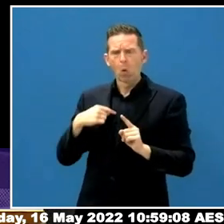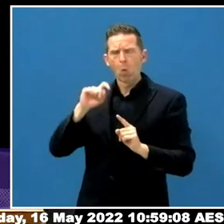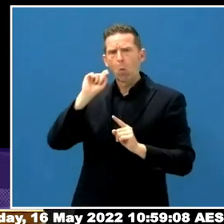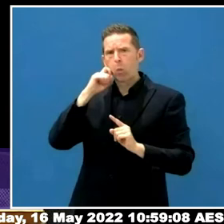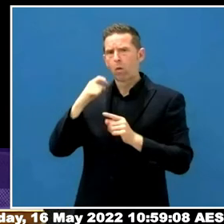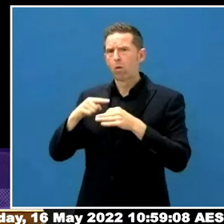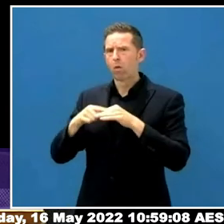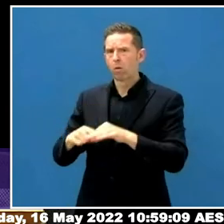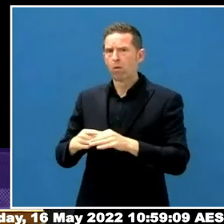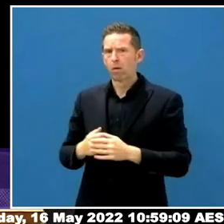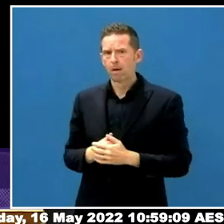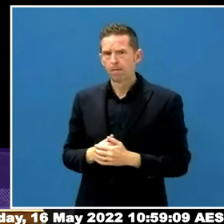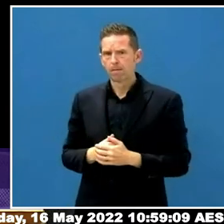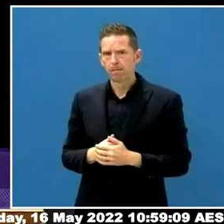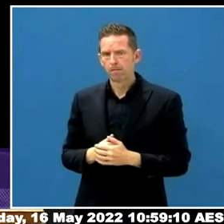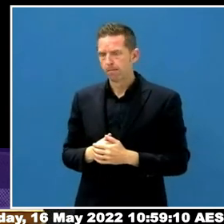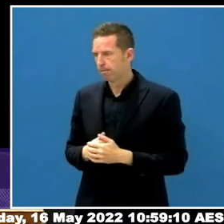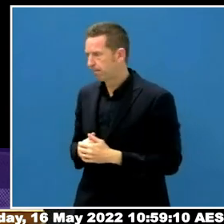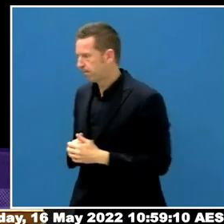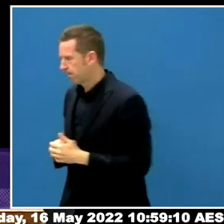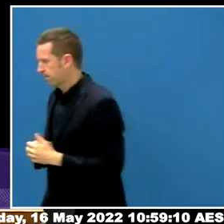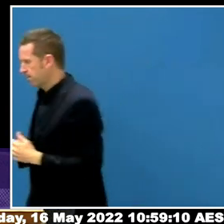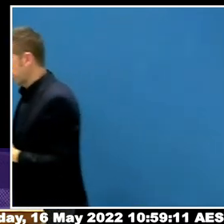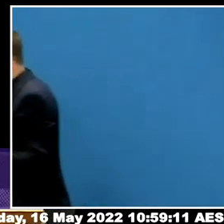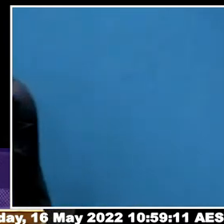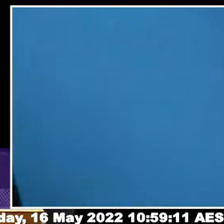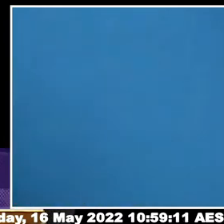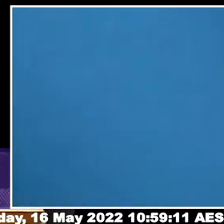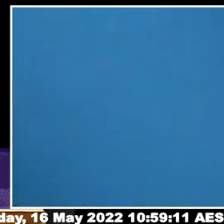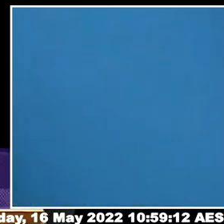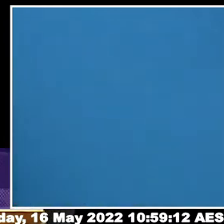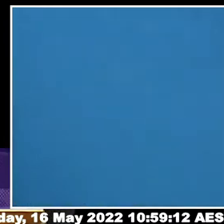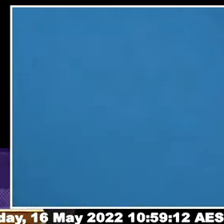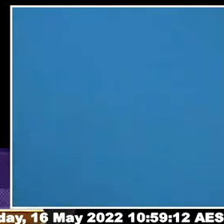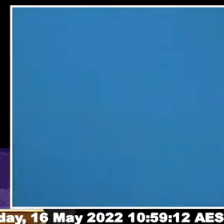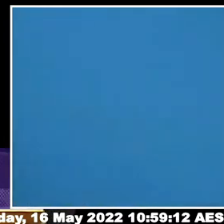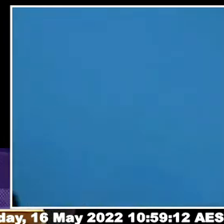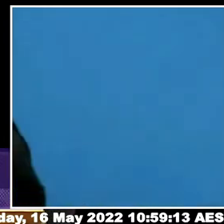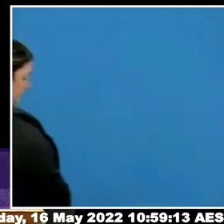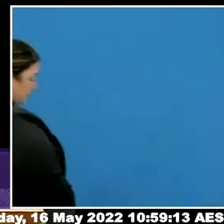Before joining Afford, Ms Toohey had an extensive career in the aged care, child,